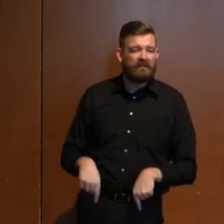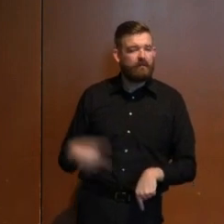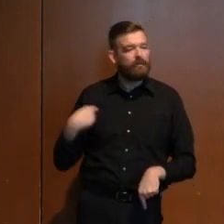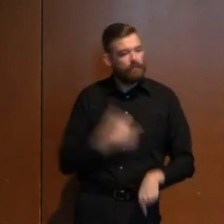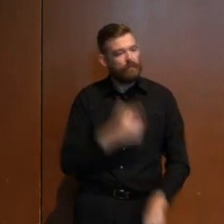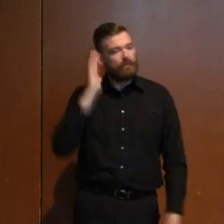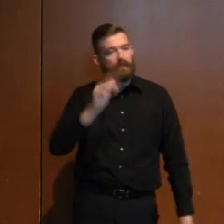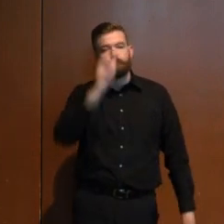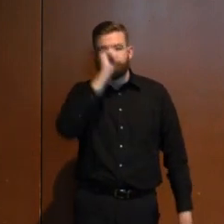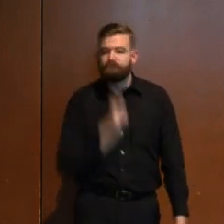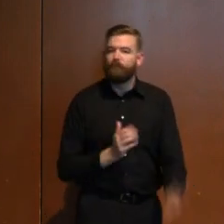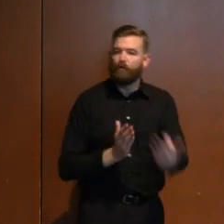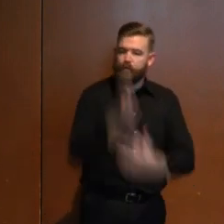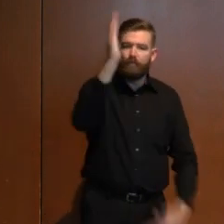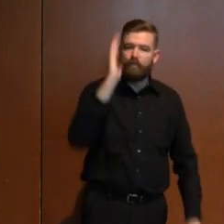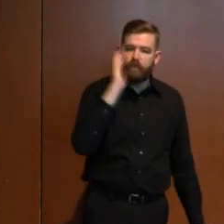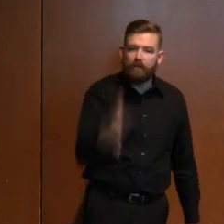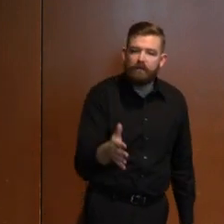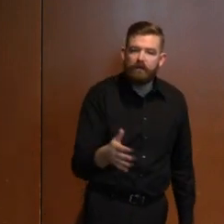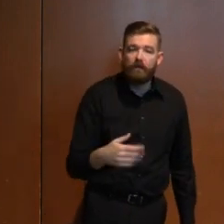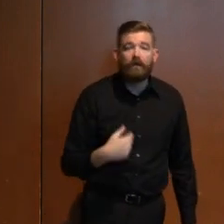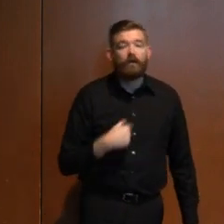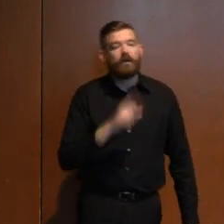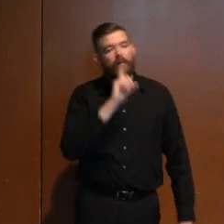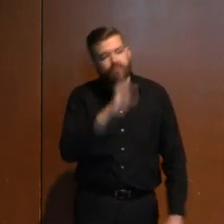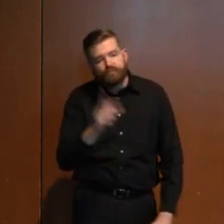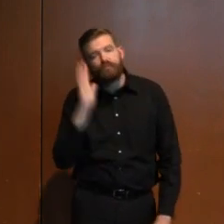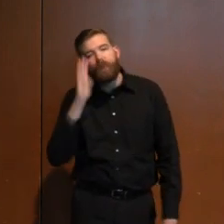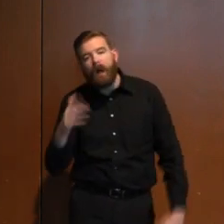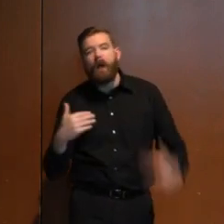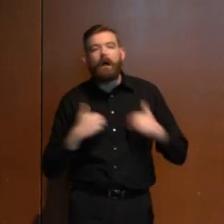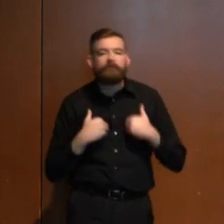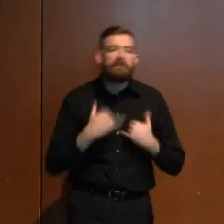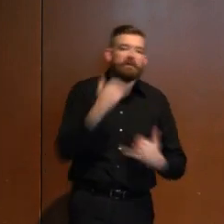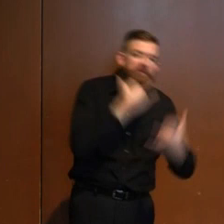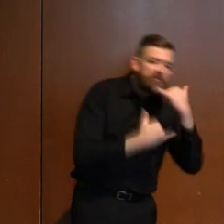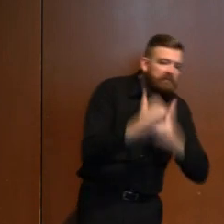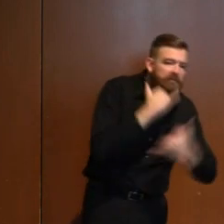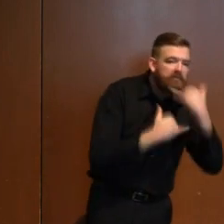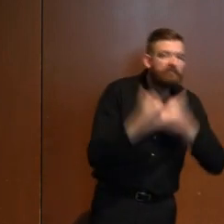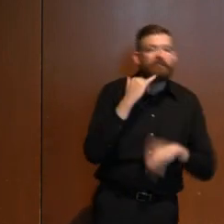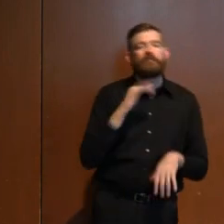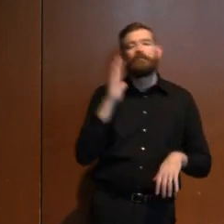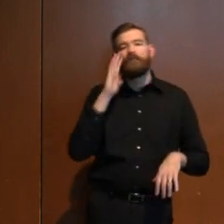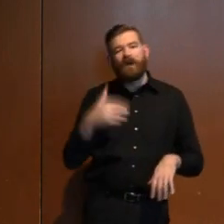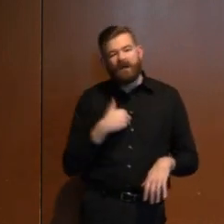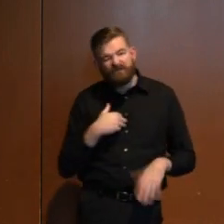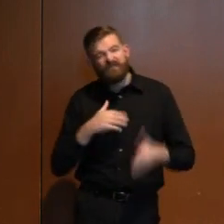WITH UNITY THAT WE FIND IN OUR NEW JERSEY FAMILY. AGAIN UNEQUIVOCALLY WE WILL GET THROUGH THIS.